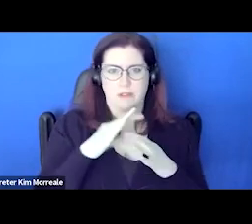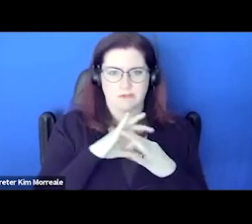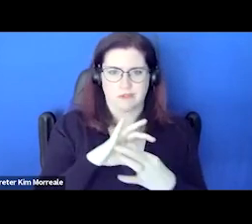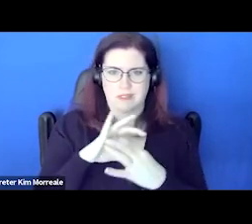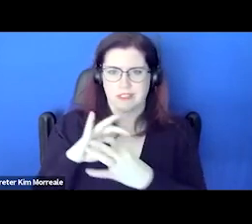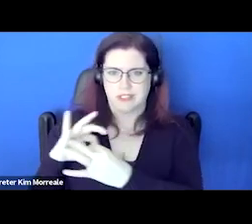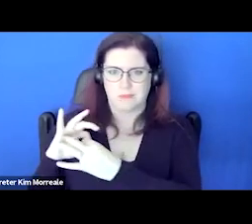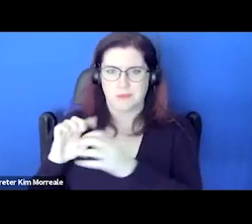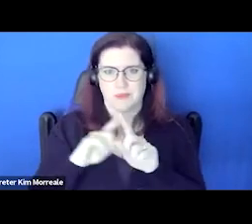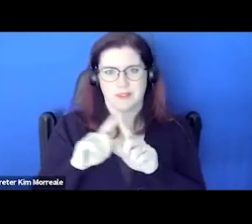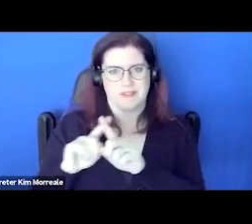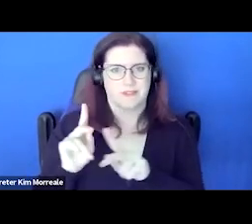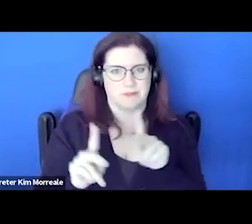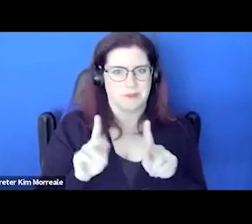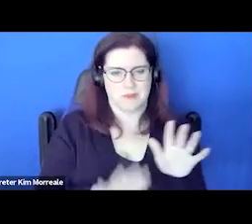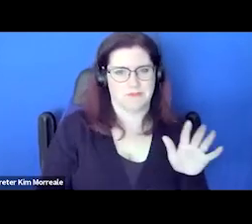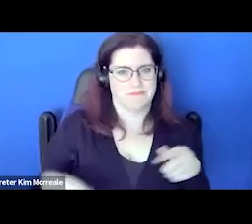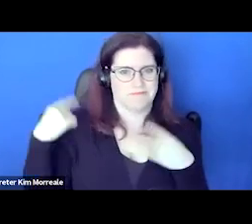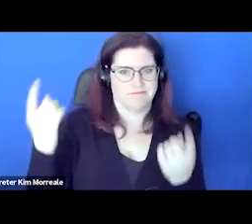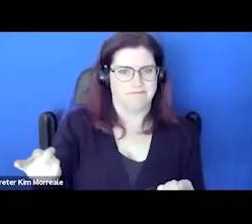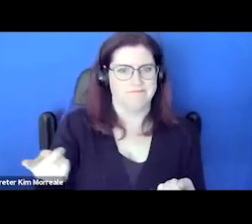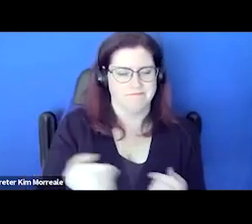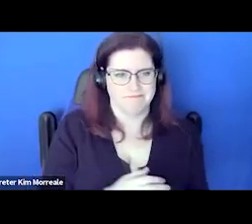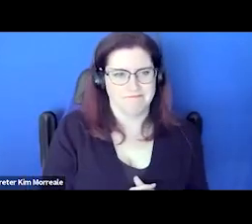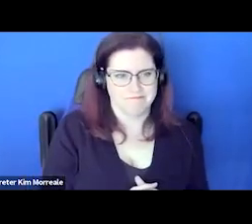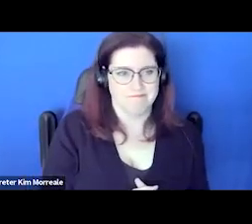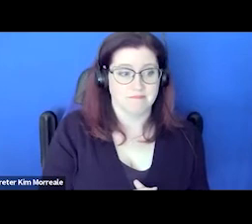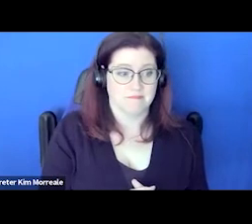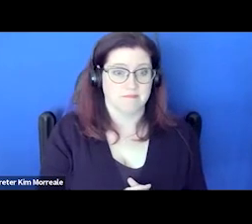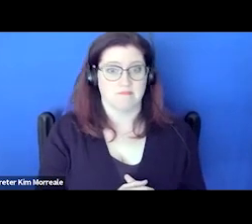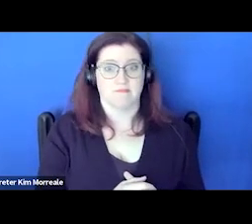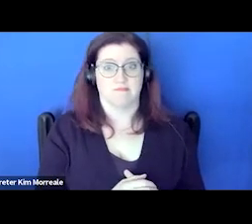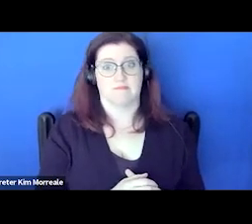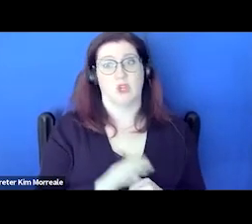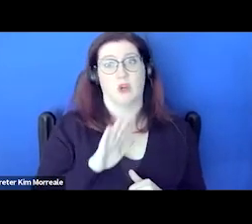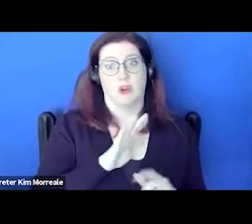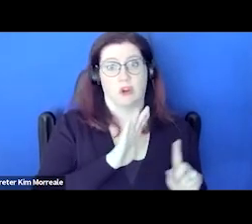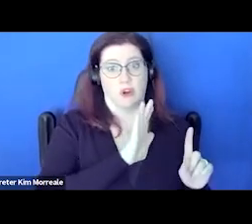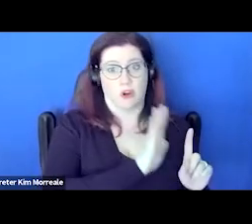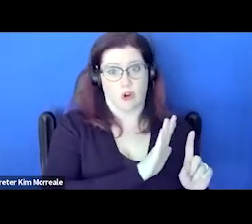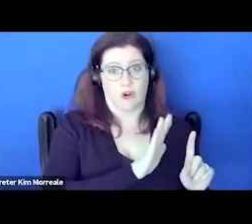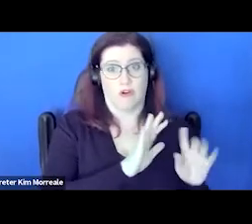with people along the way. And her family members were very, very helpful.